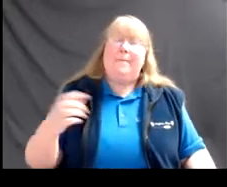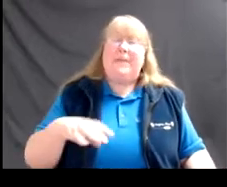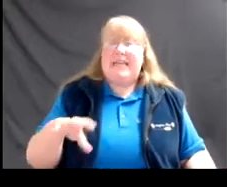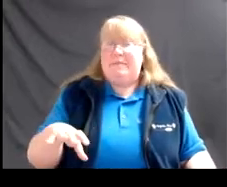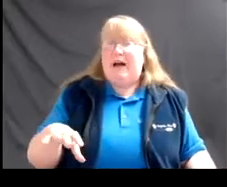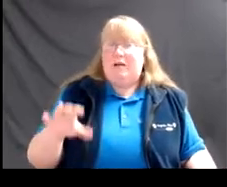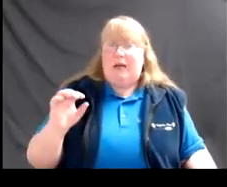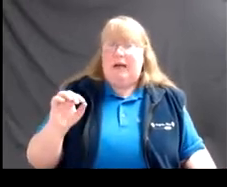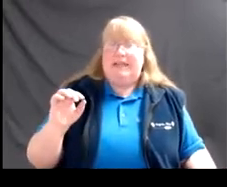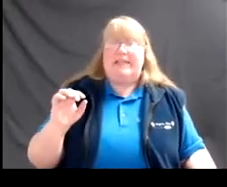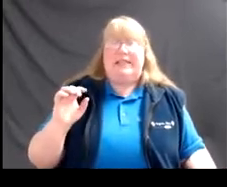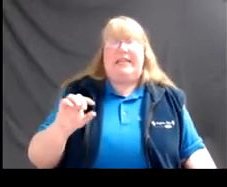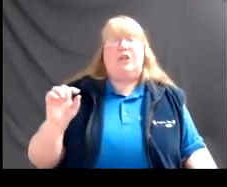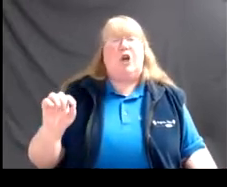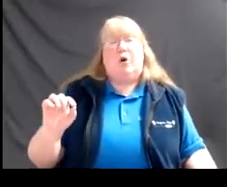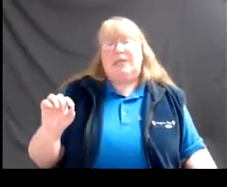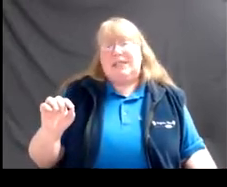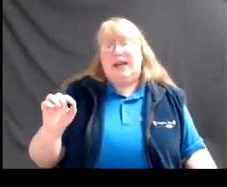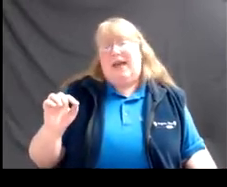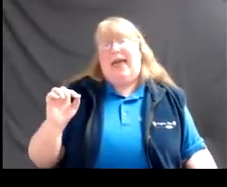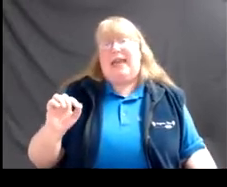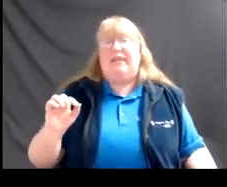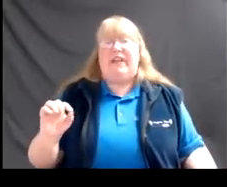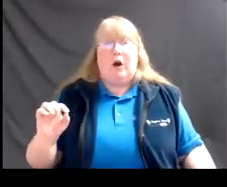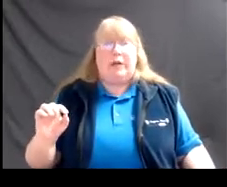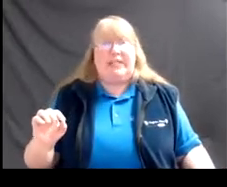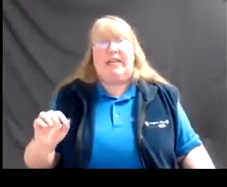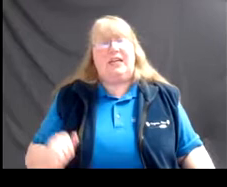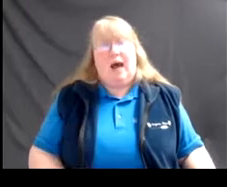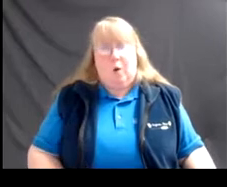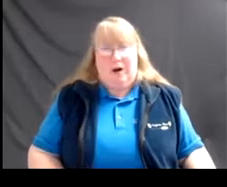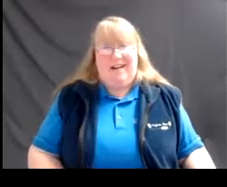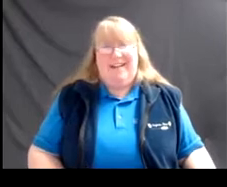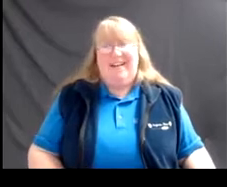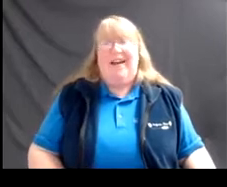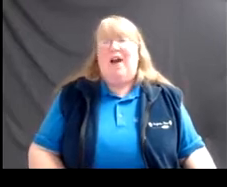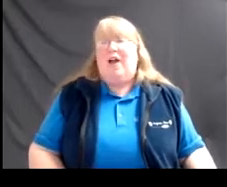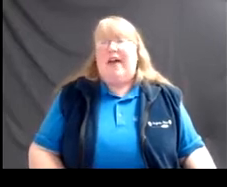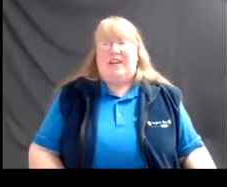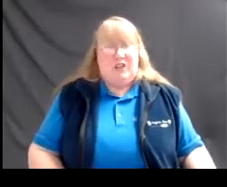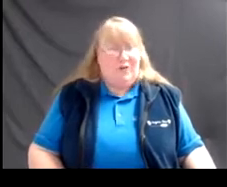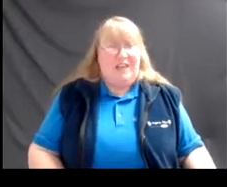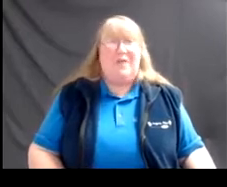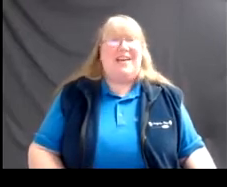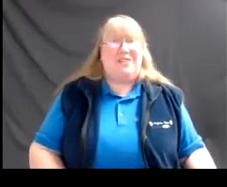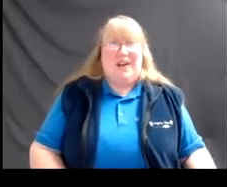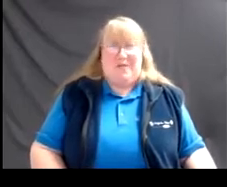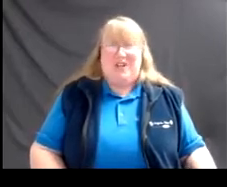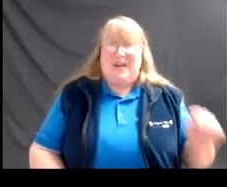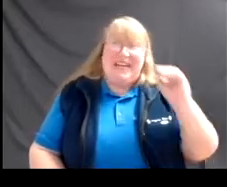My e-mail is djones@nvrc.org, that is generally the best way to reach me